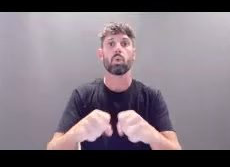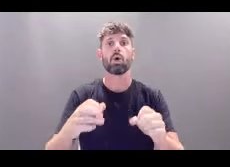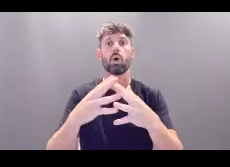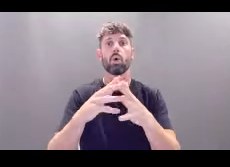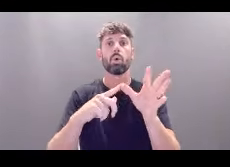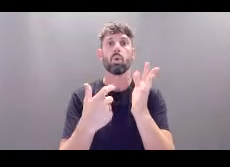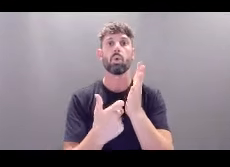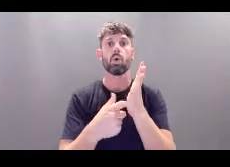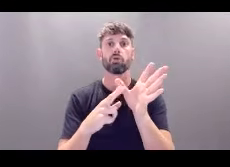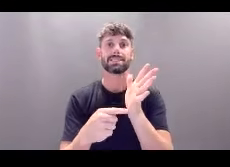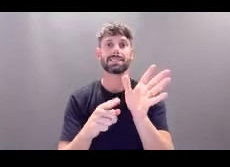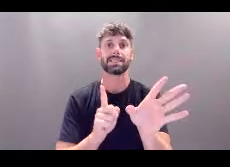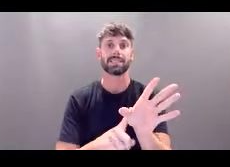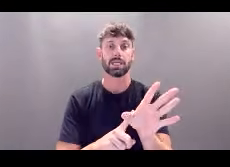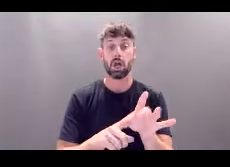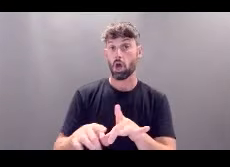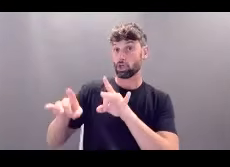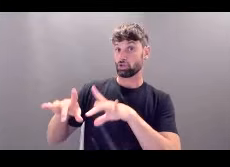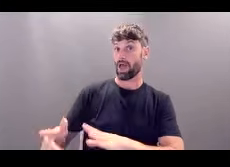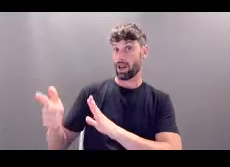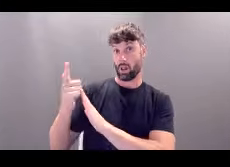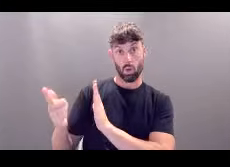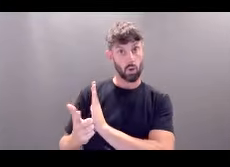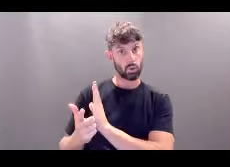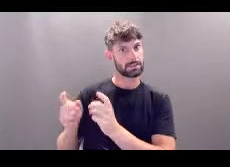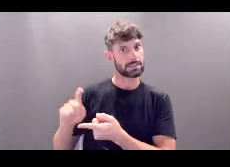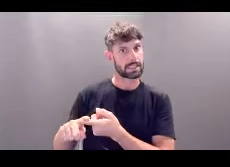Australian Consumer Law applies if something is wrong